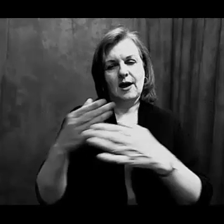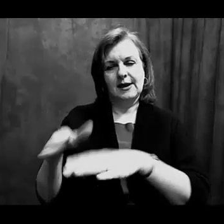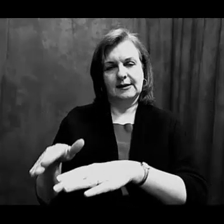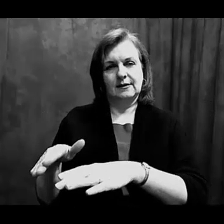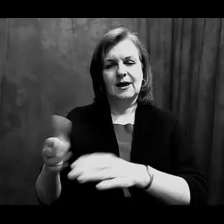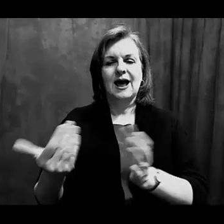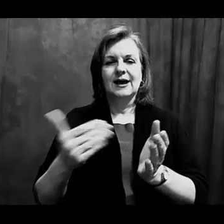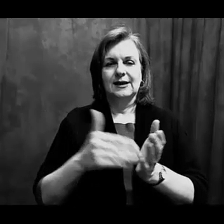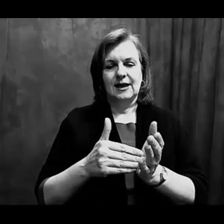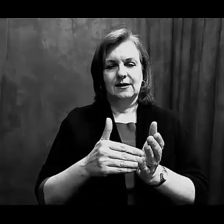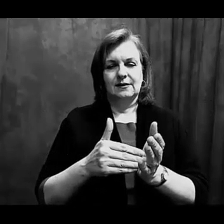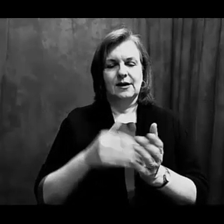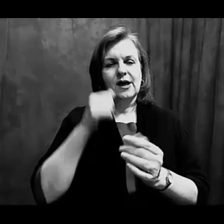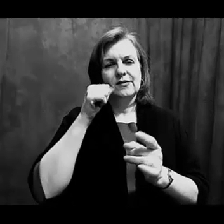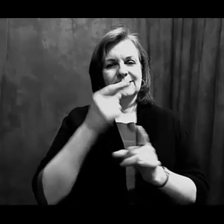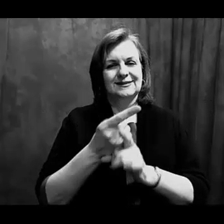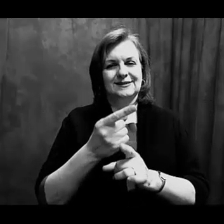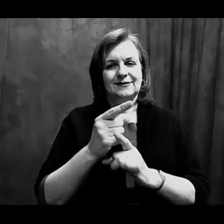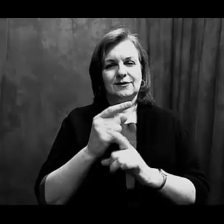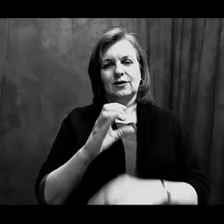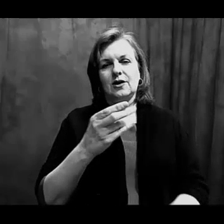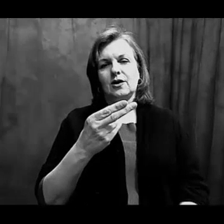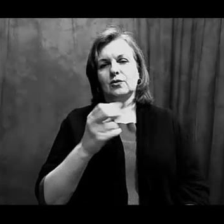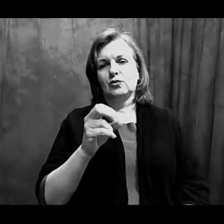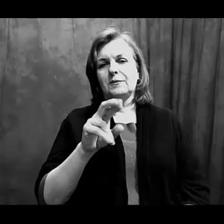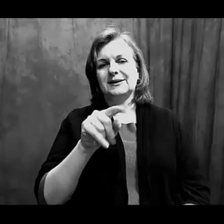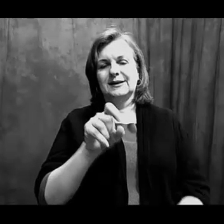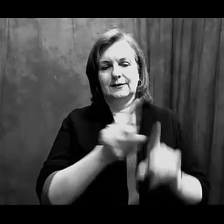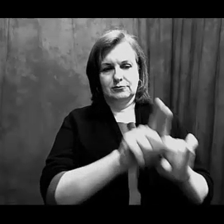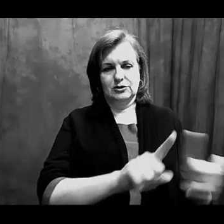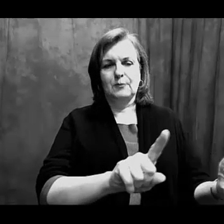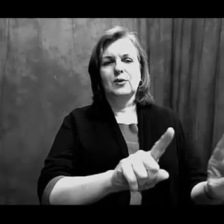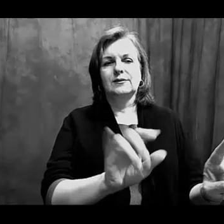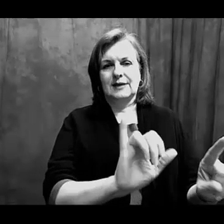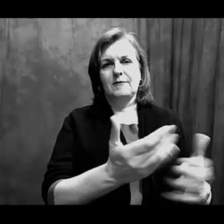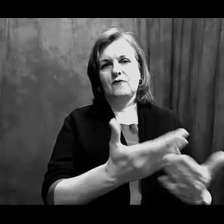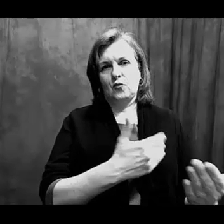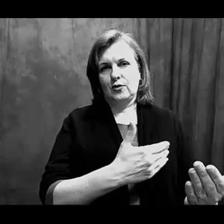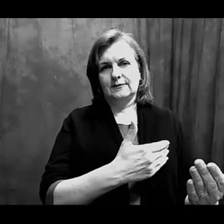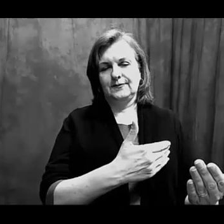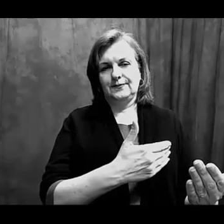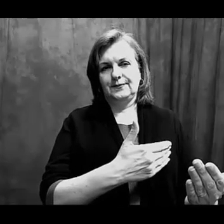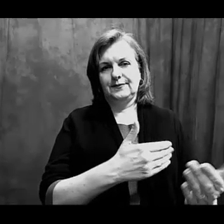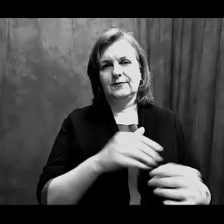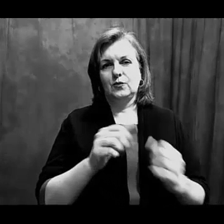divide the sister chromatids like we did before